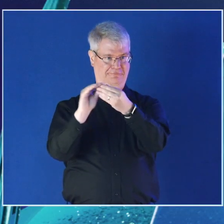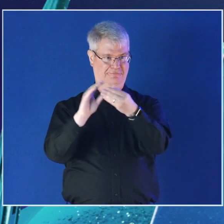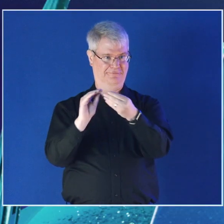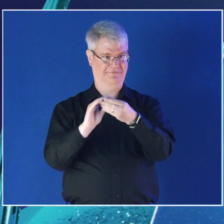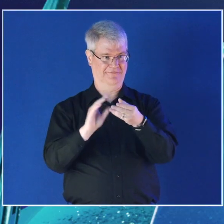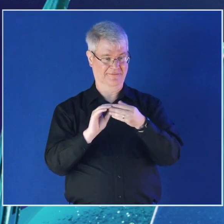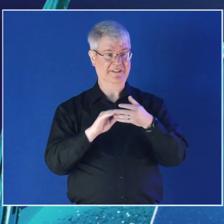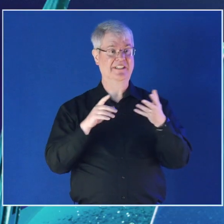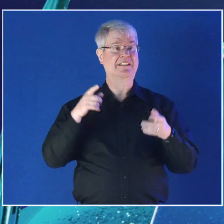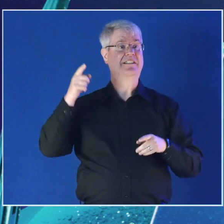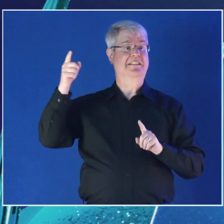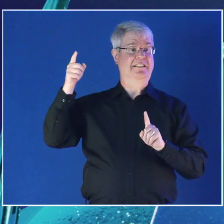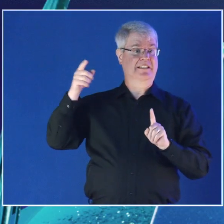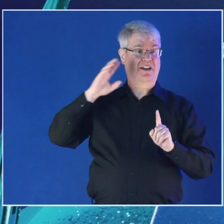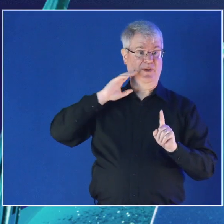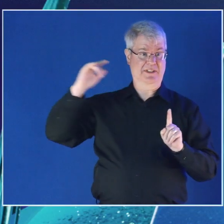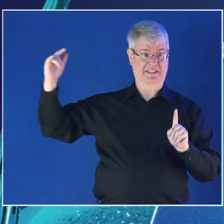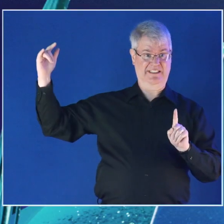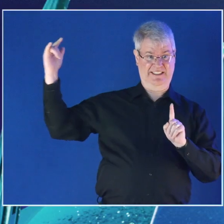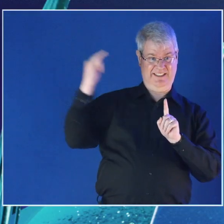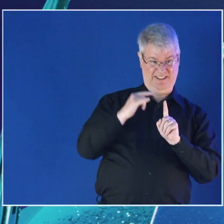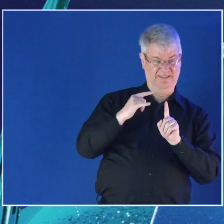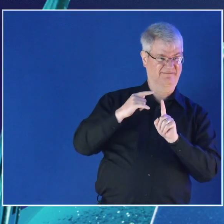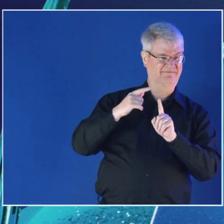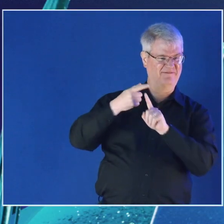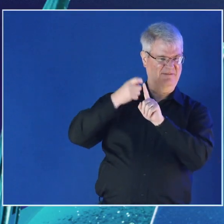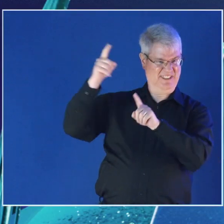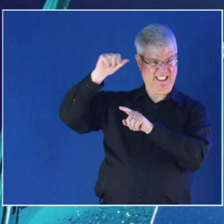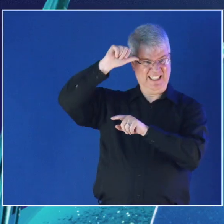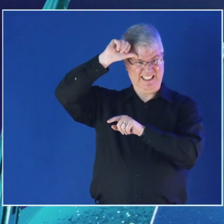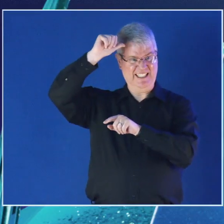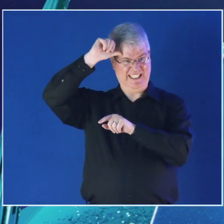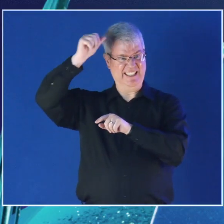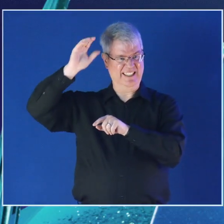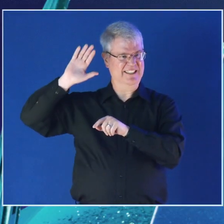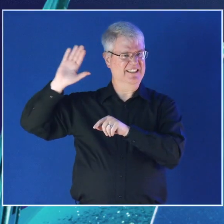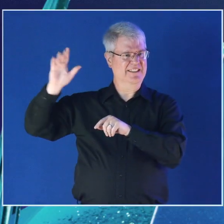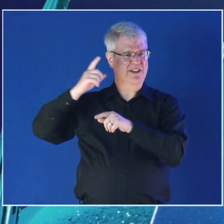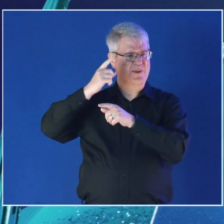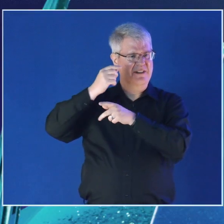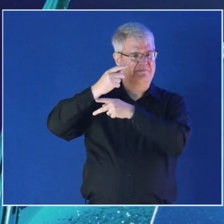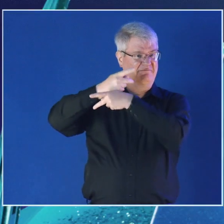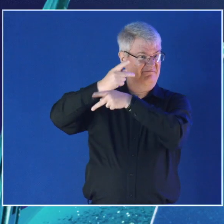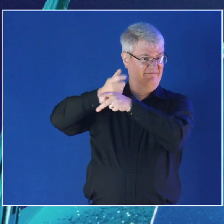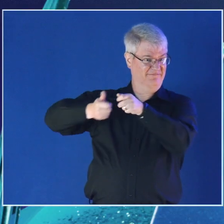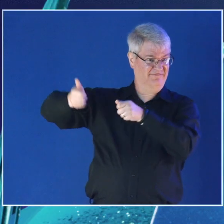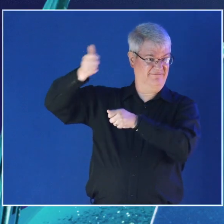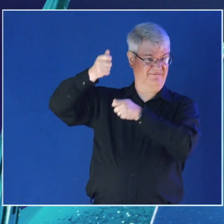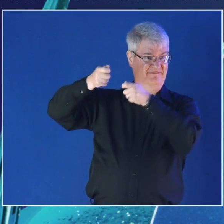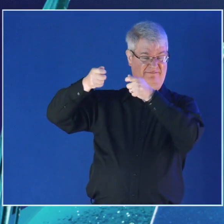she's the Principal Program Manager, Product Manager for Narrator. Nidhi, what have you been up to?